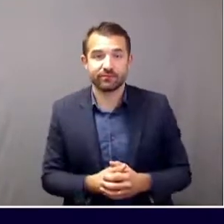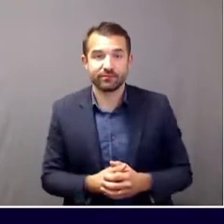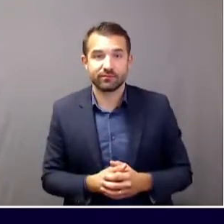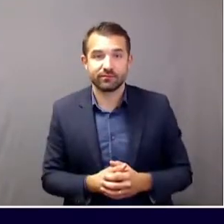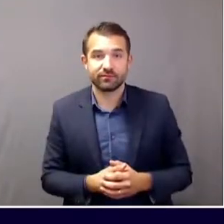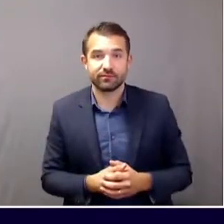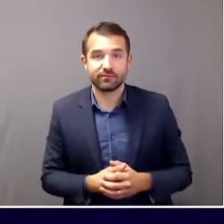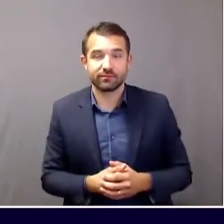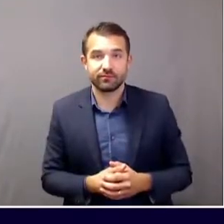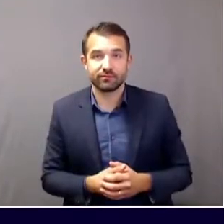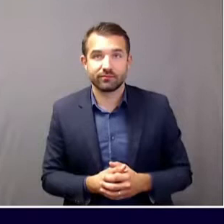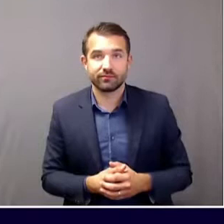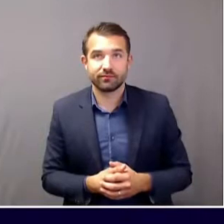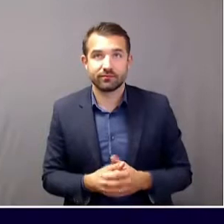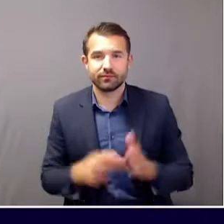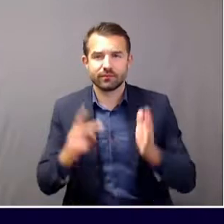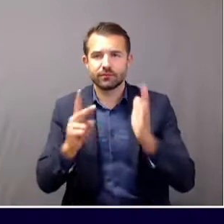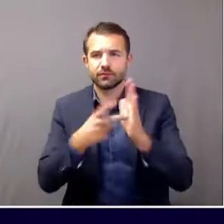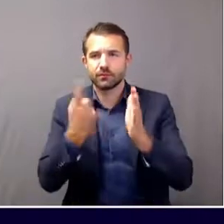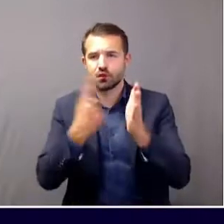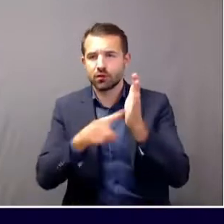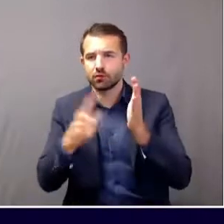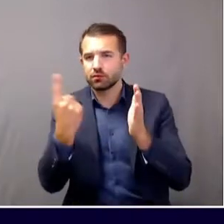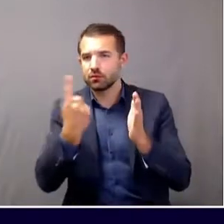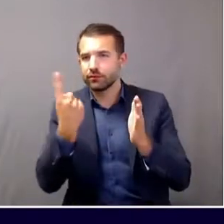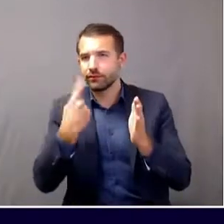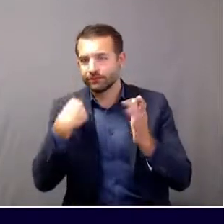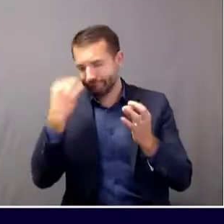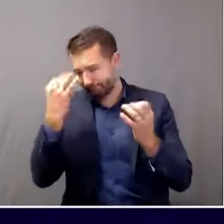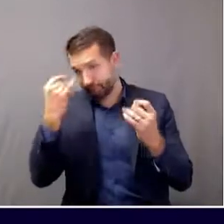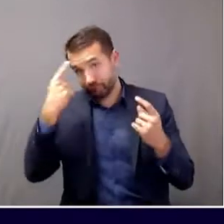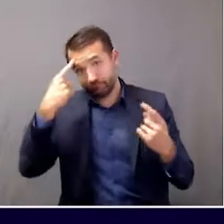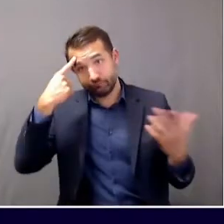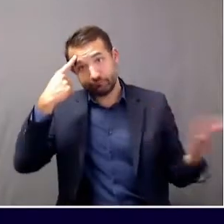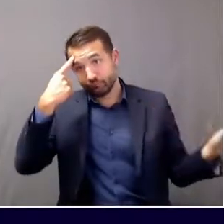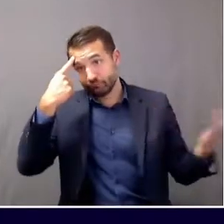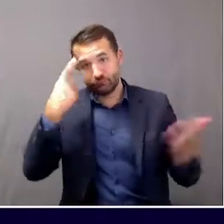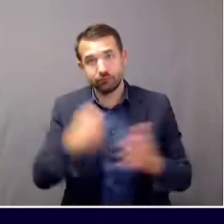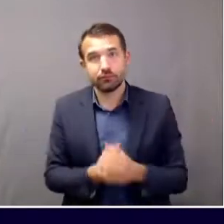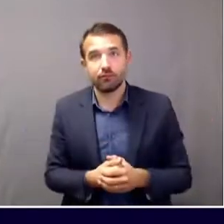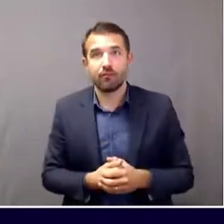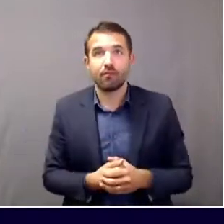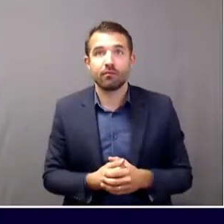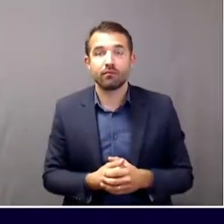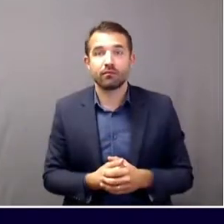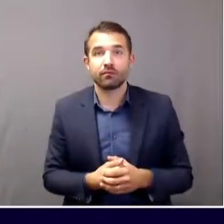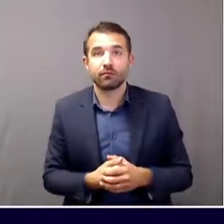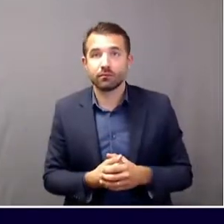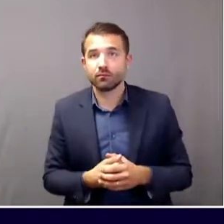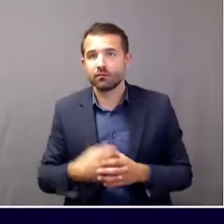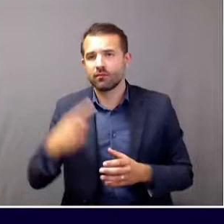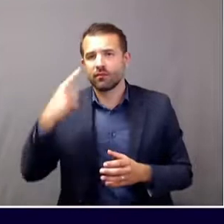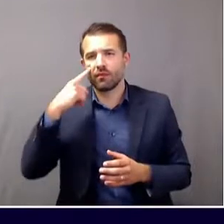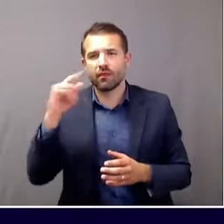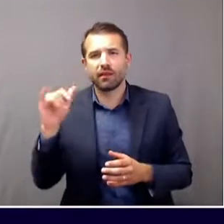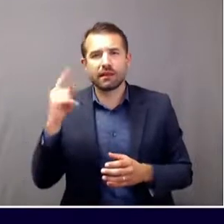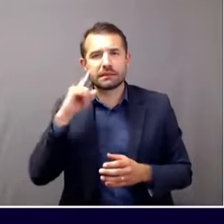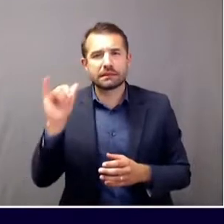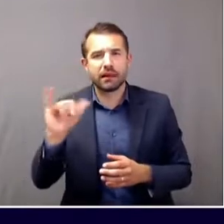I wanted to double check one double check something real real